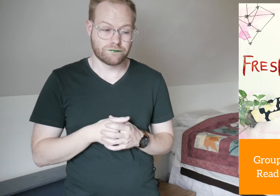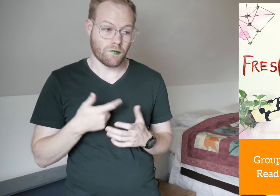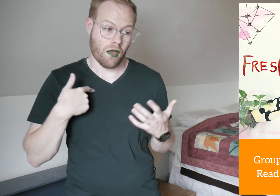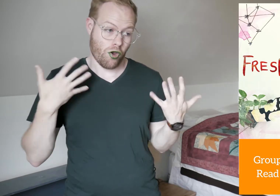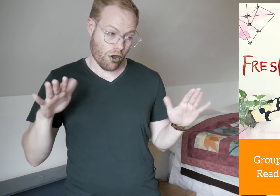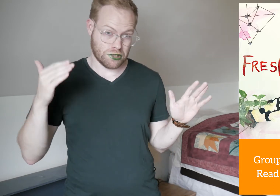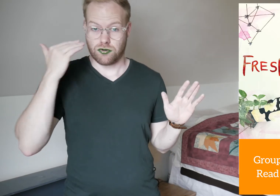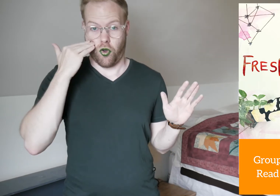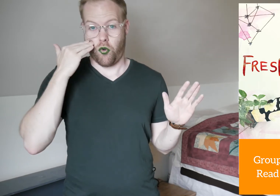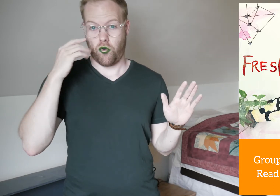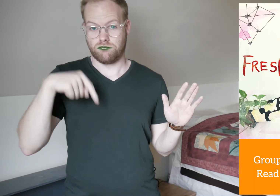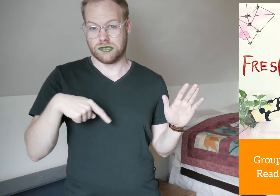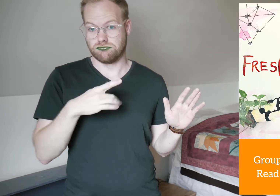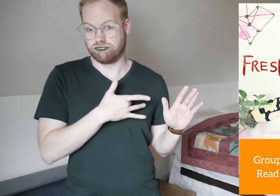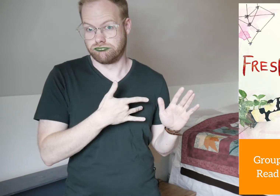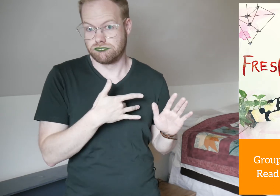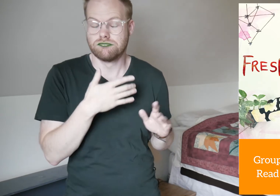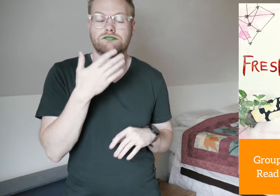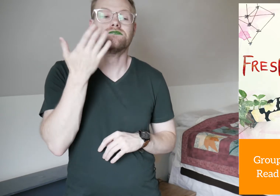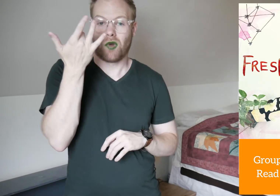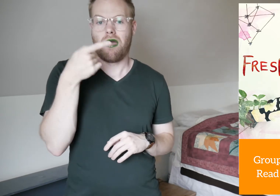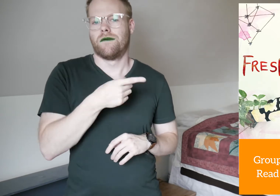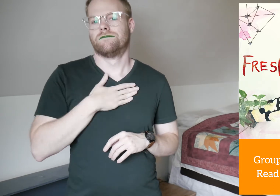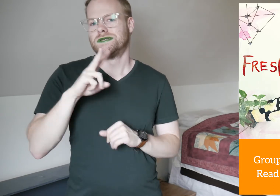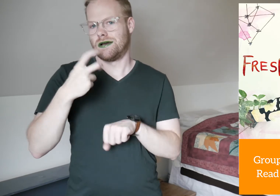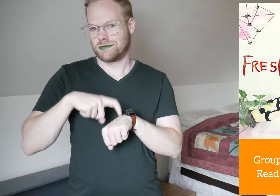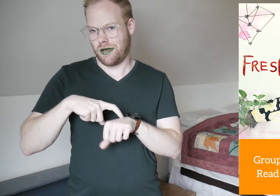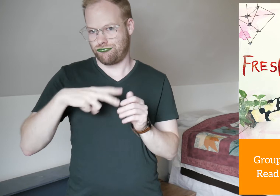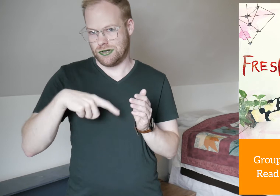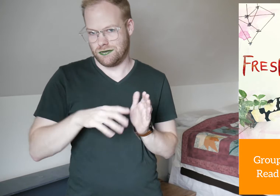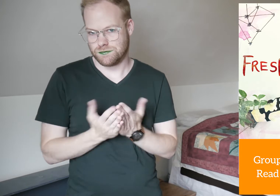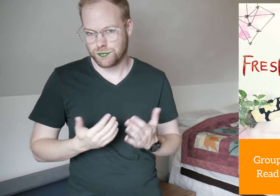and I already know it is, because this will be my second time reading this book.